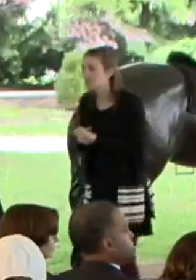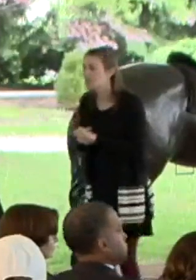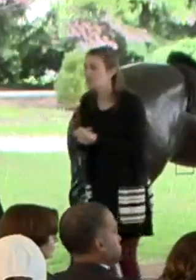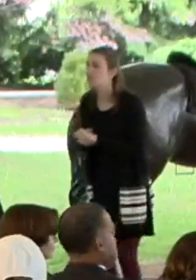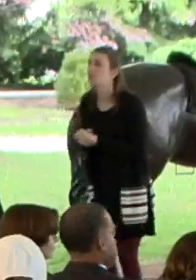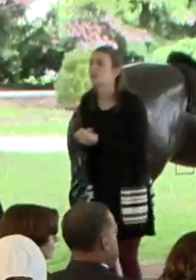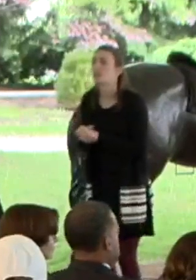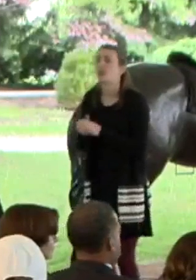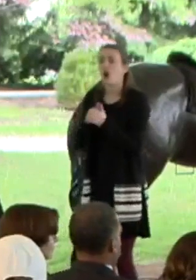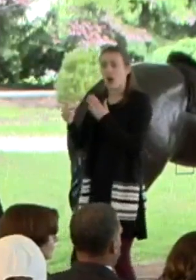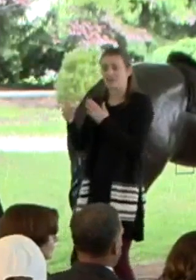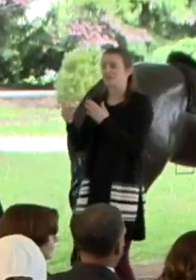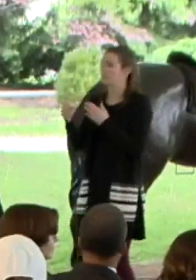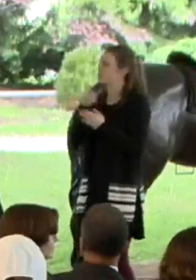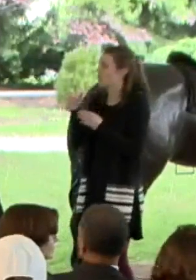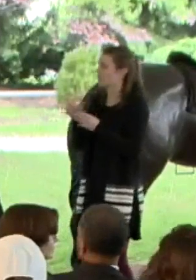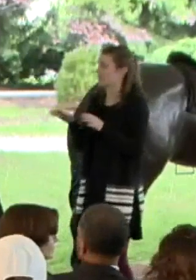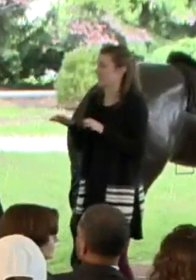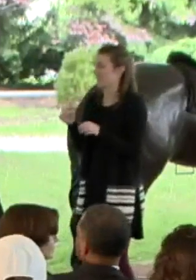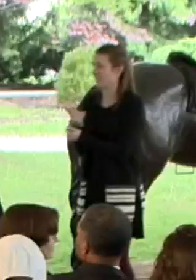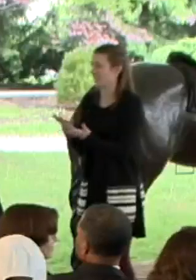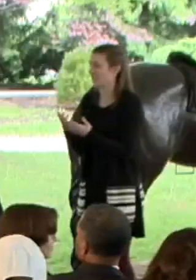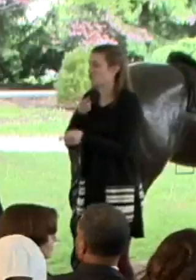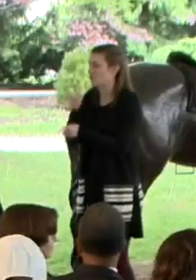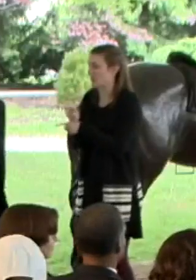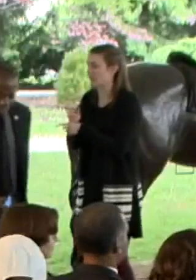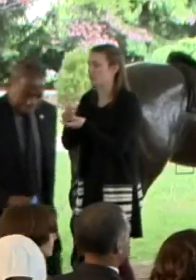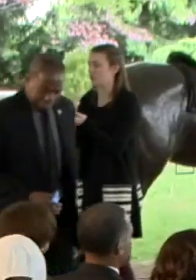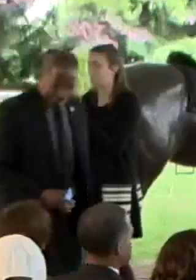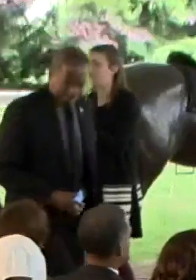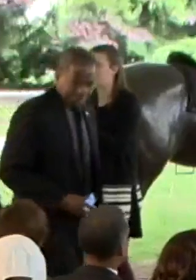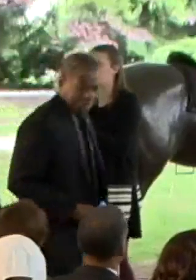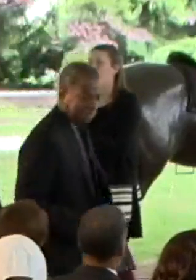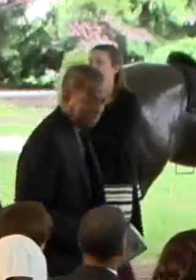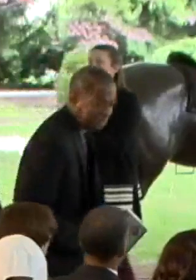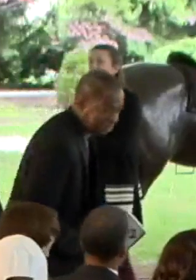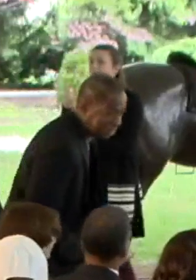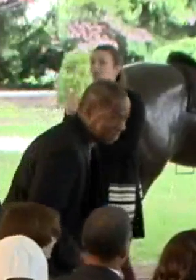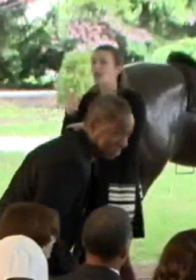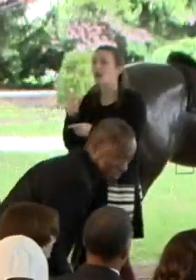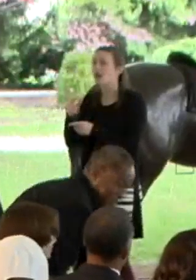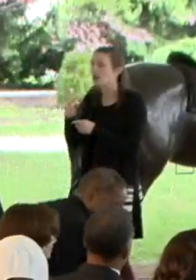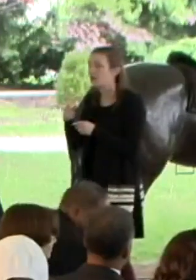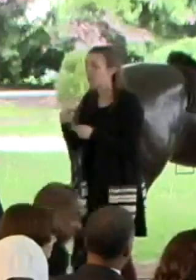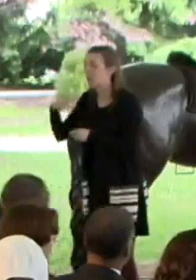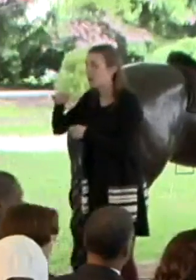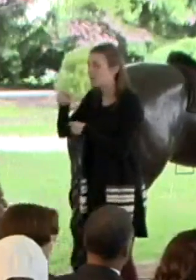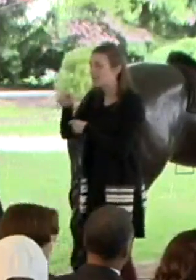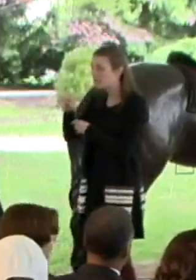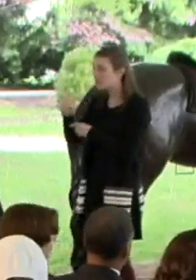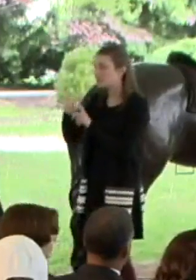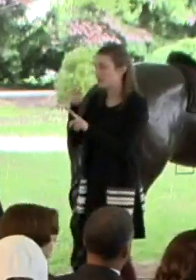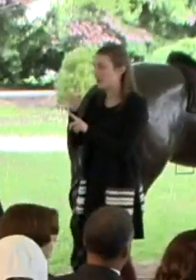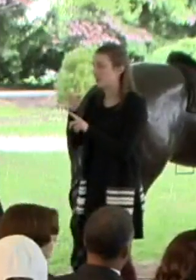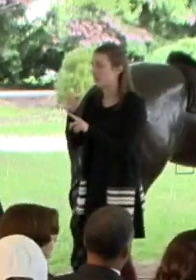WRITE THE CONSTITUTION, AND SO I THINK THE PROCESS IS A BIT FLAWED.